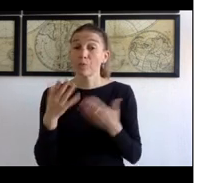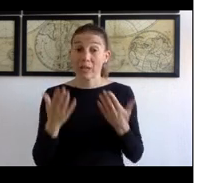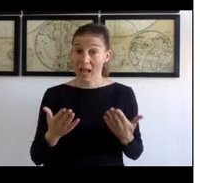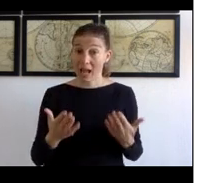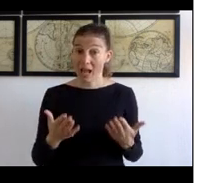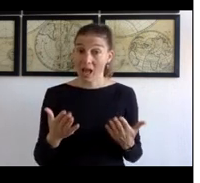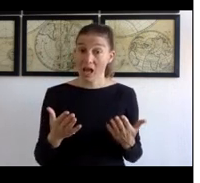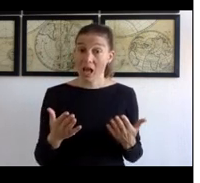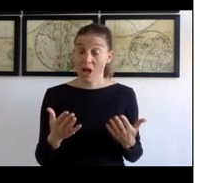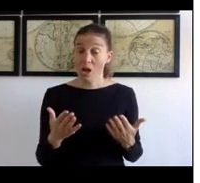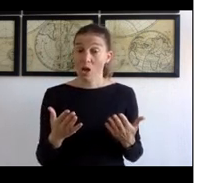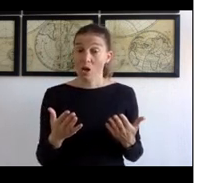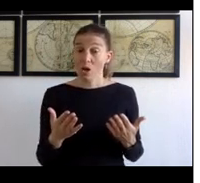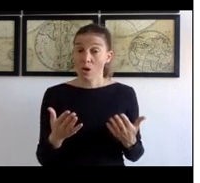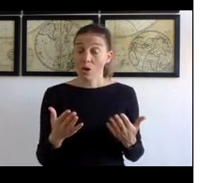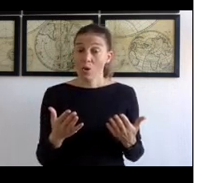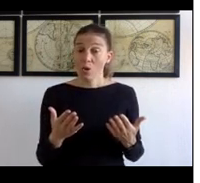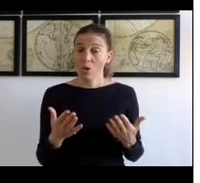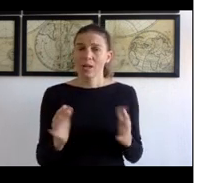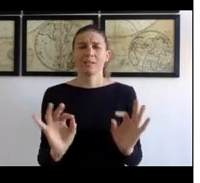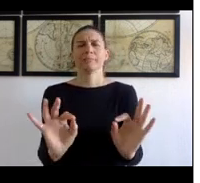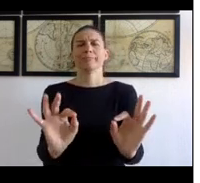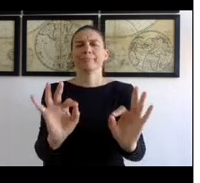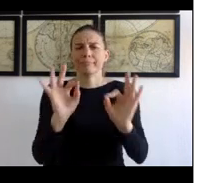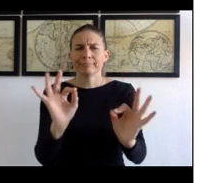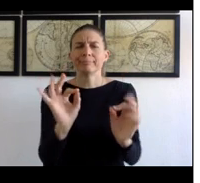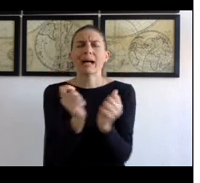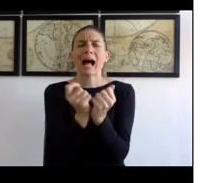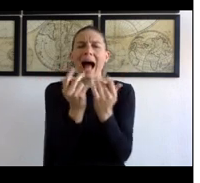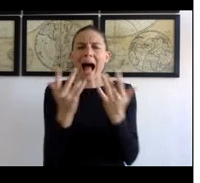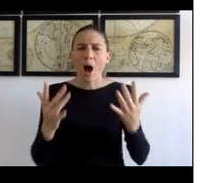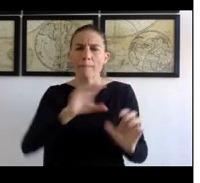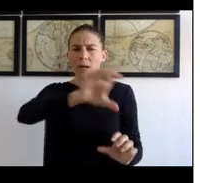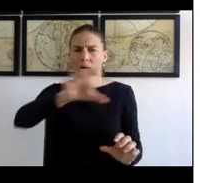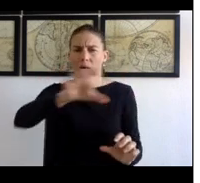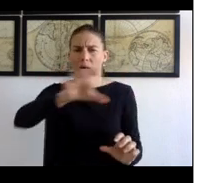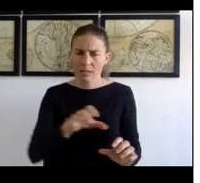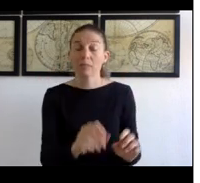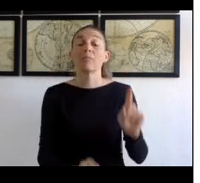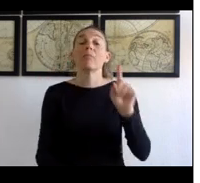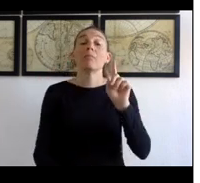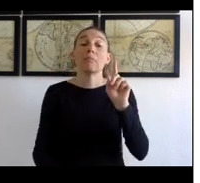We don't have an exact count but many countries,